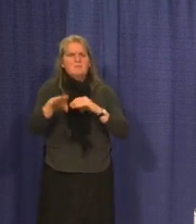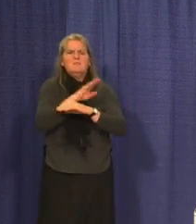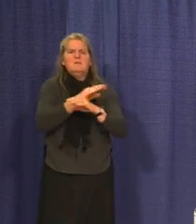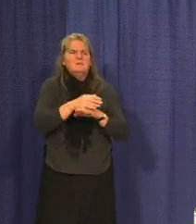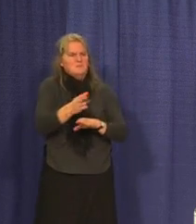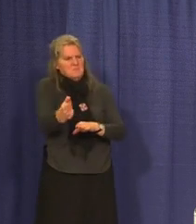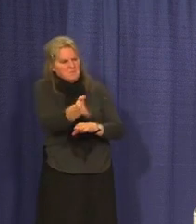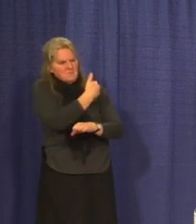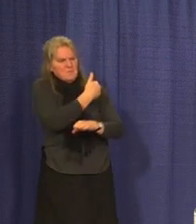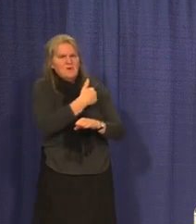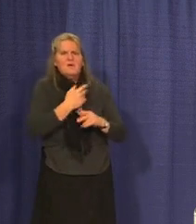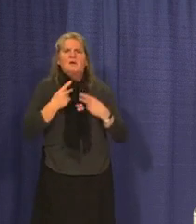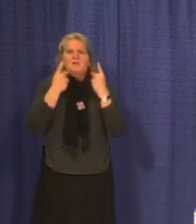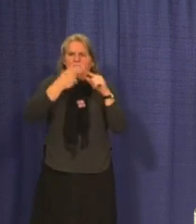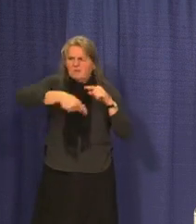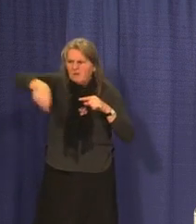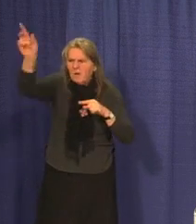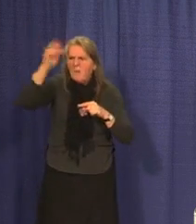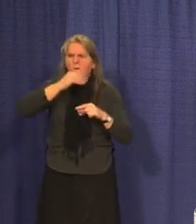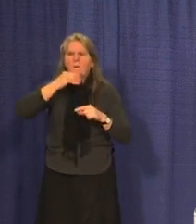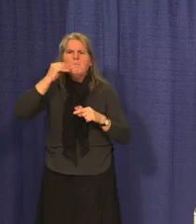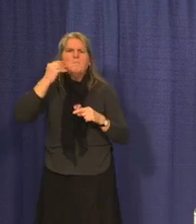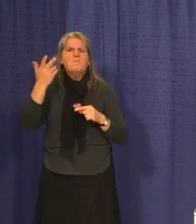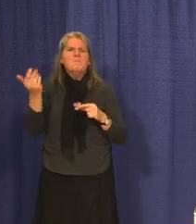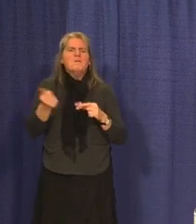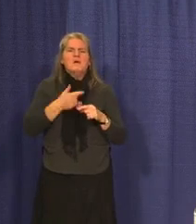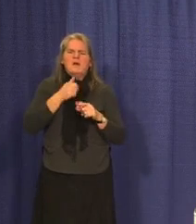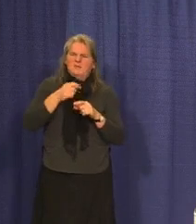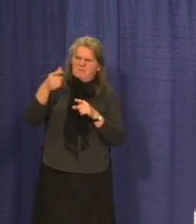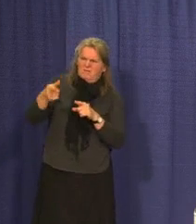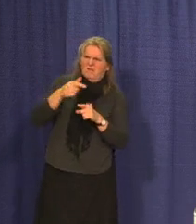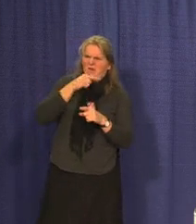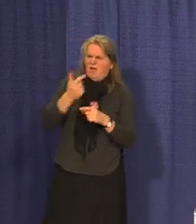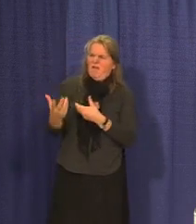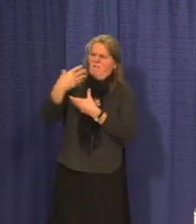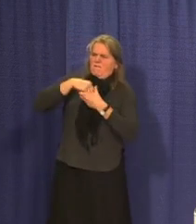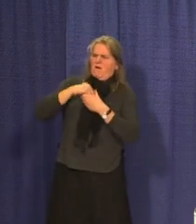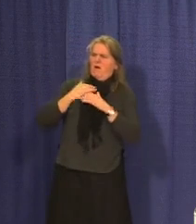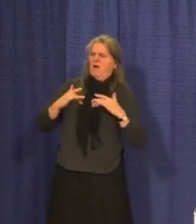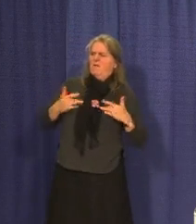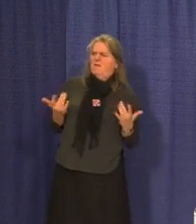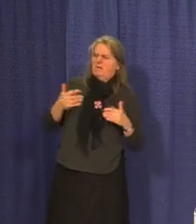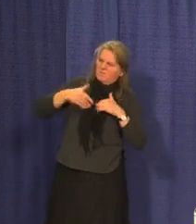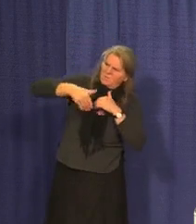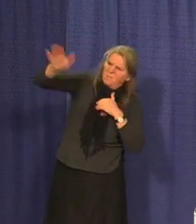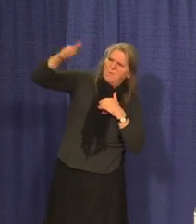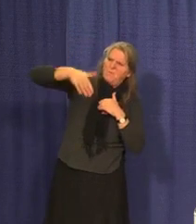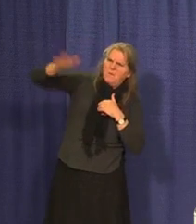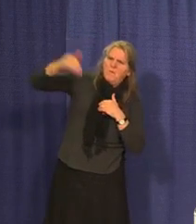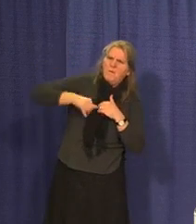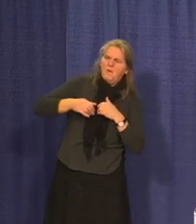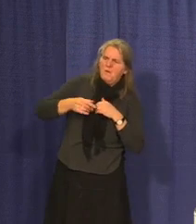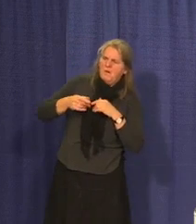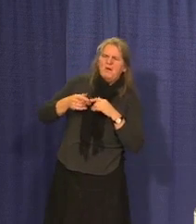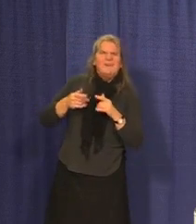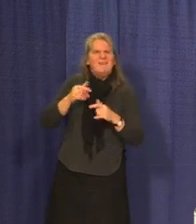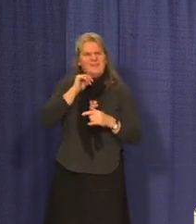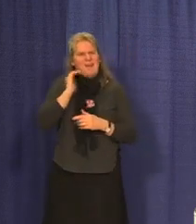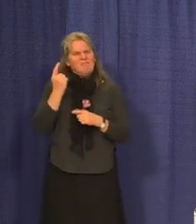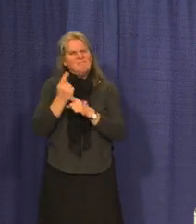customers being turned away, visitors being told to go home, and individuals being told not to participate in organized